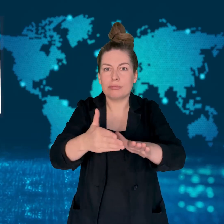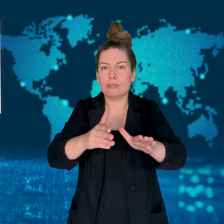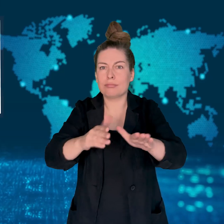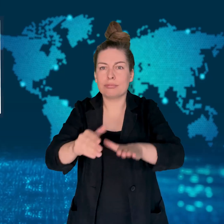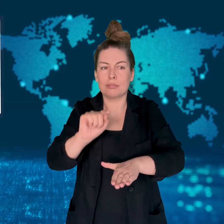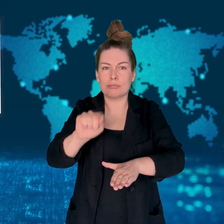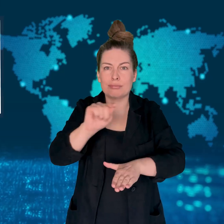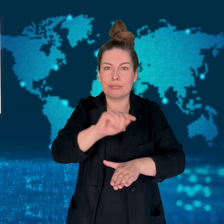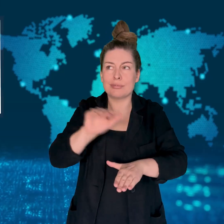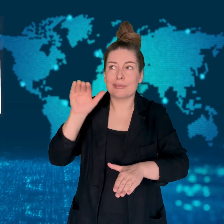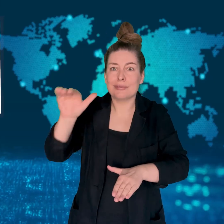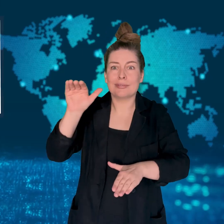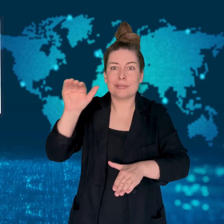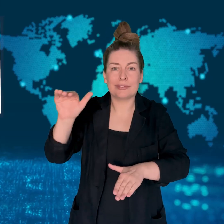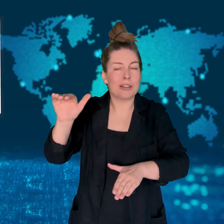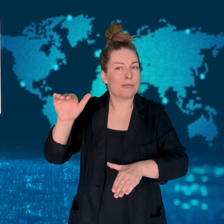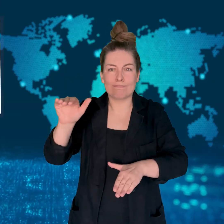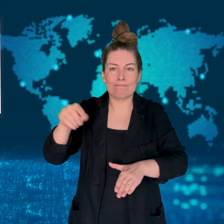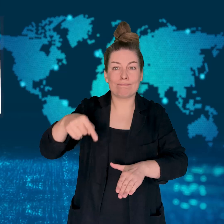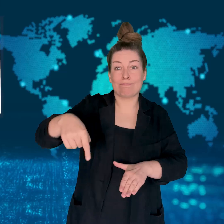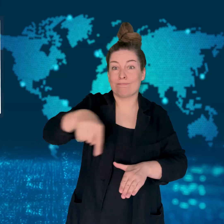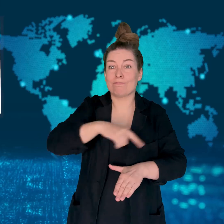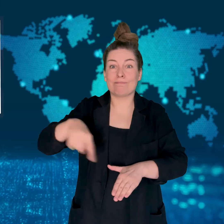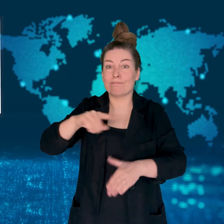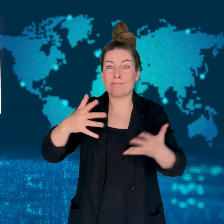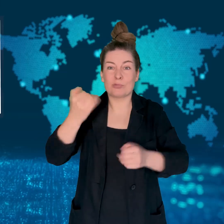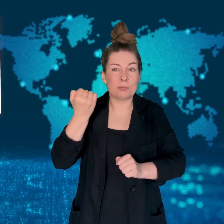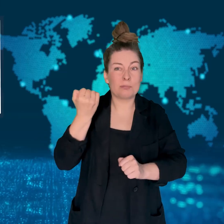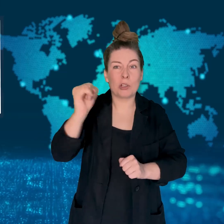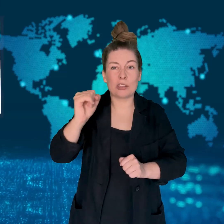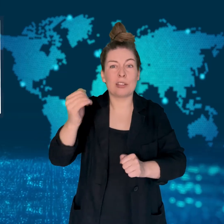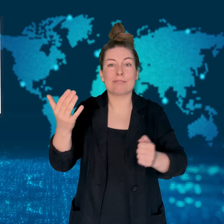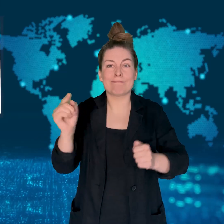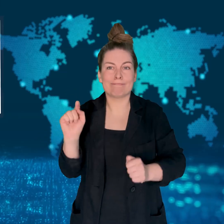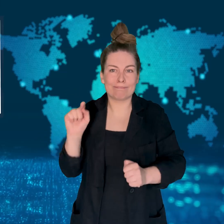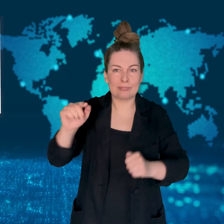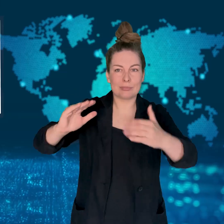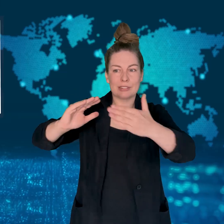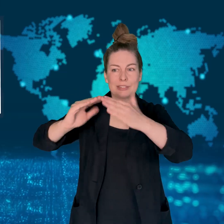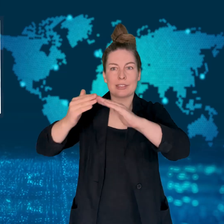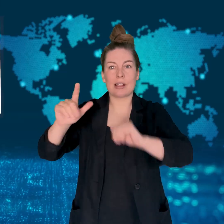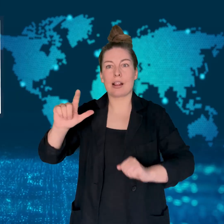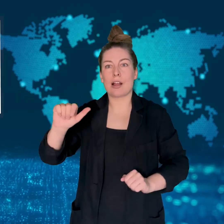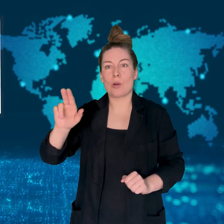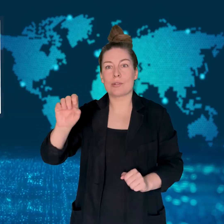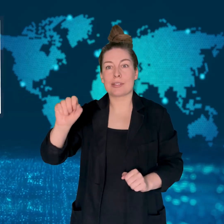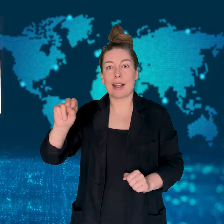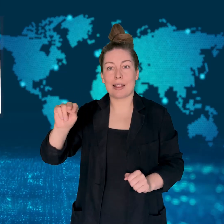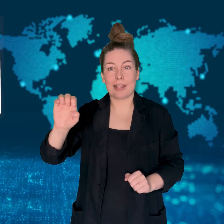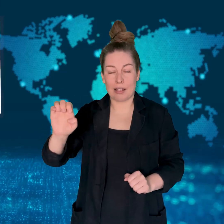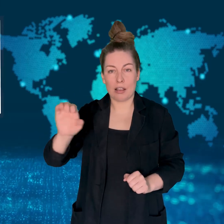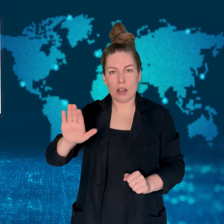a regional governmental building in Lausanne's Chateau Saint-Maire.